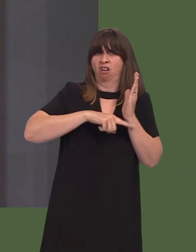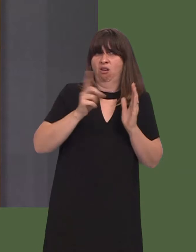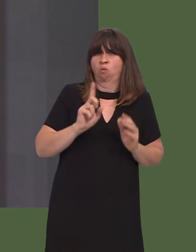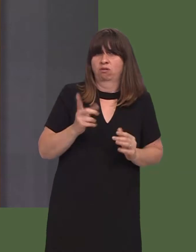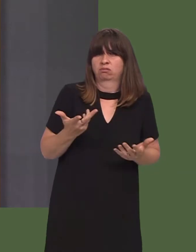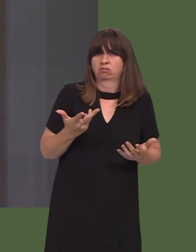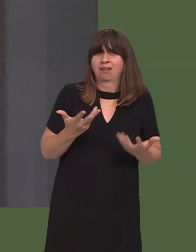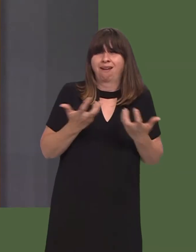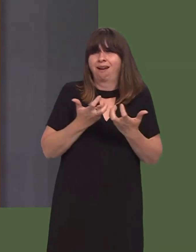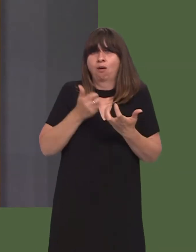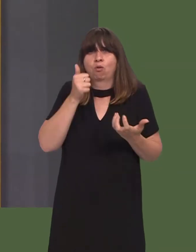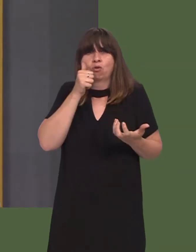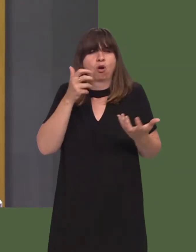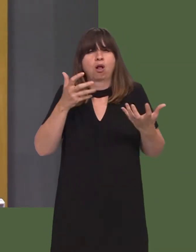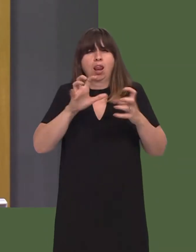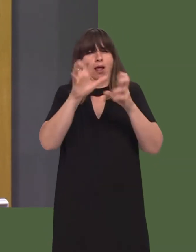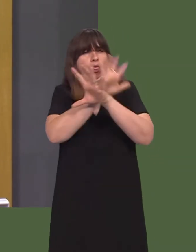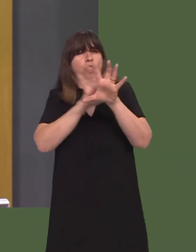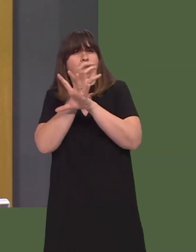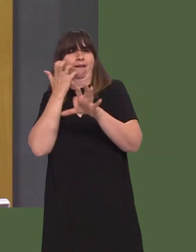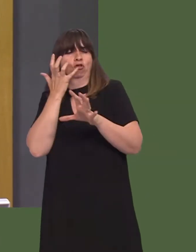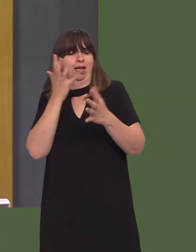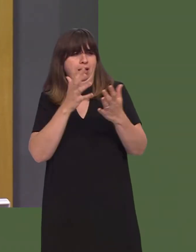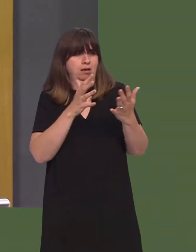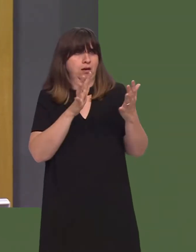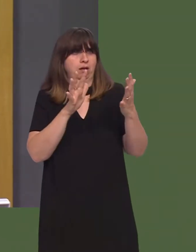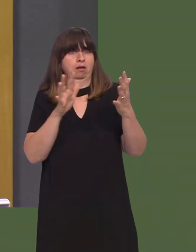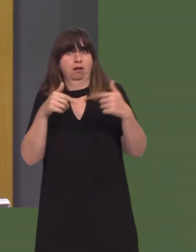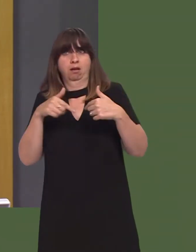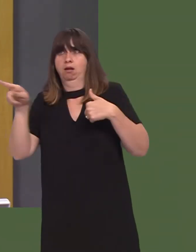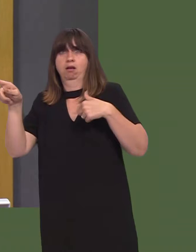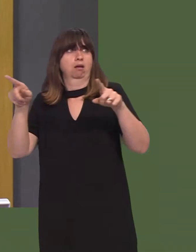the policy. Therefore, how this is applied can vary on an almost daily basis during very